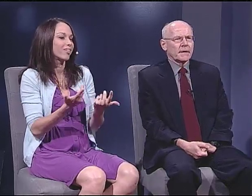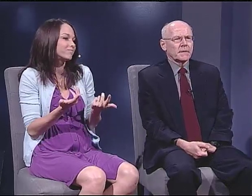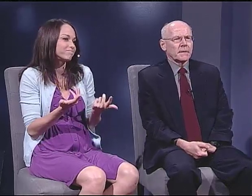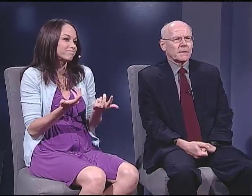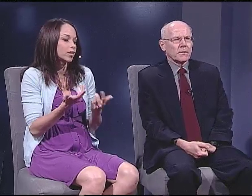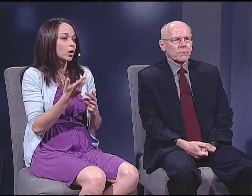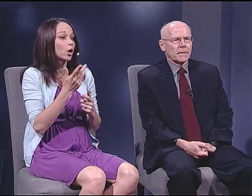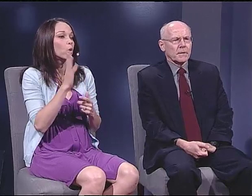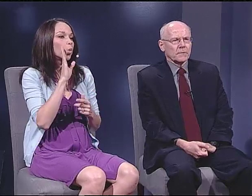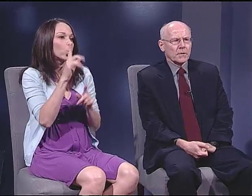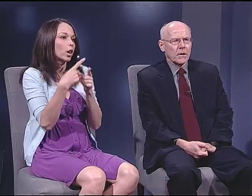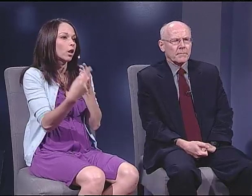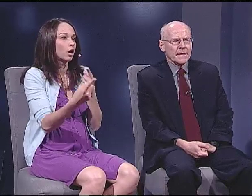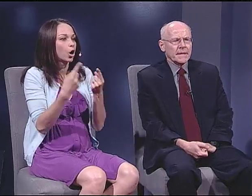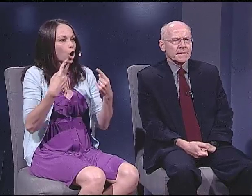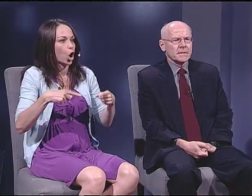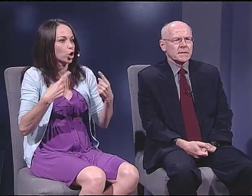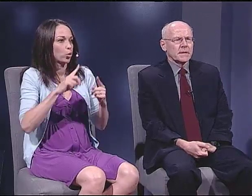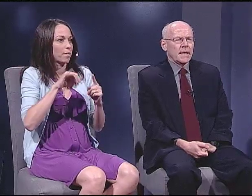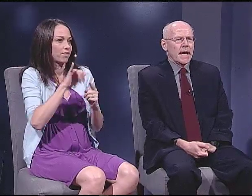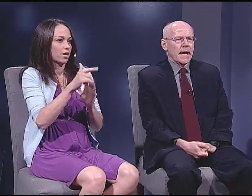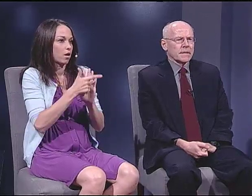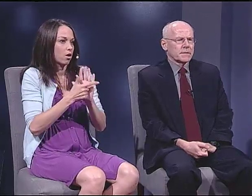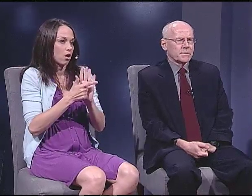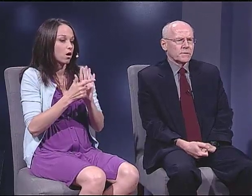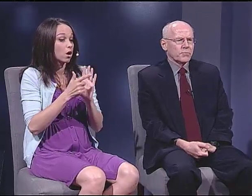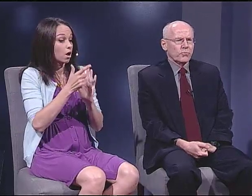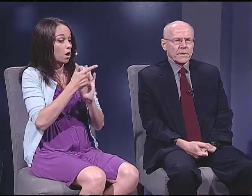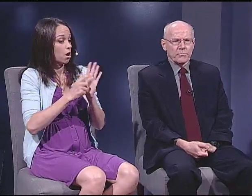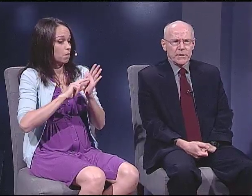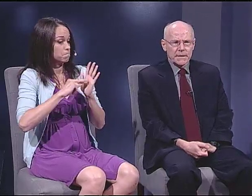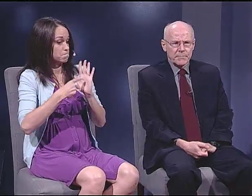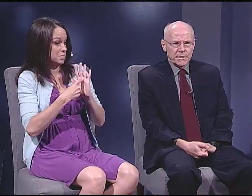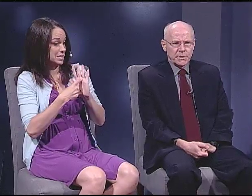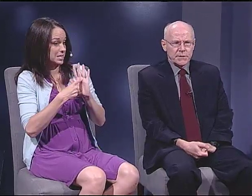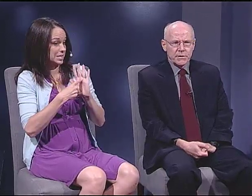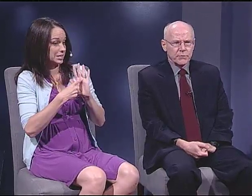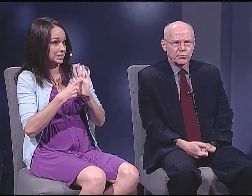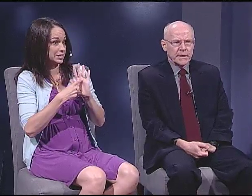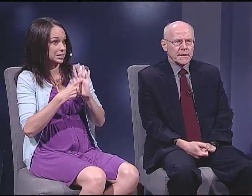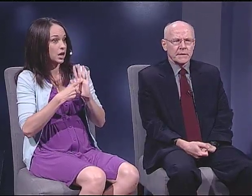what a law means has to do with presuppositions that you bring